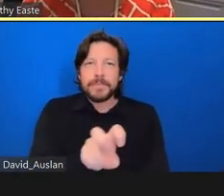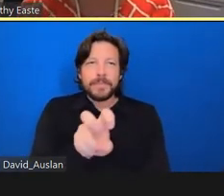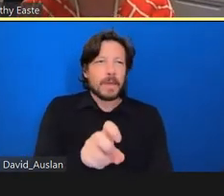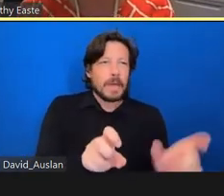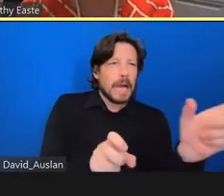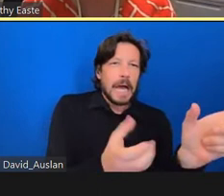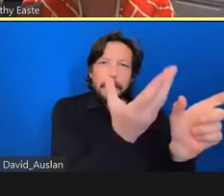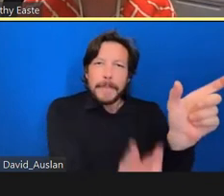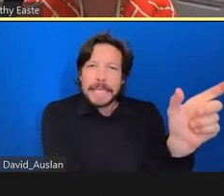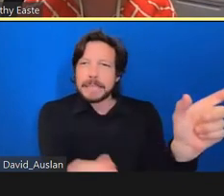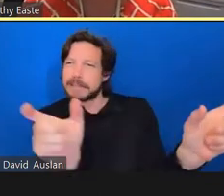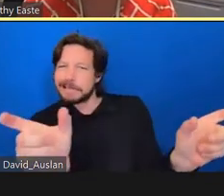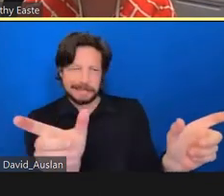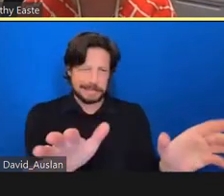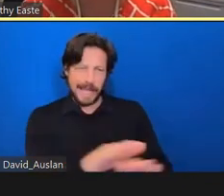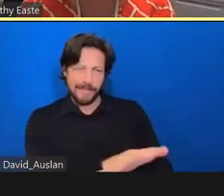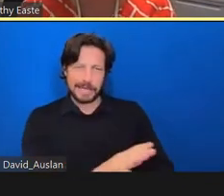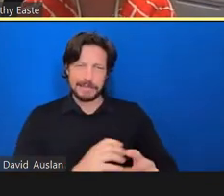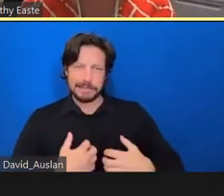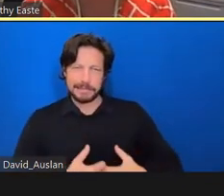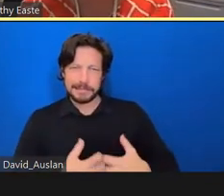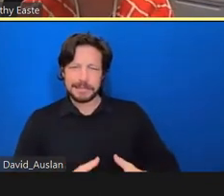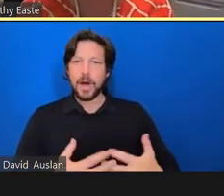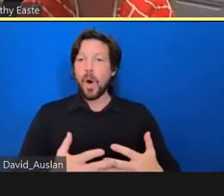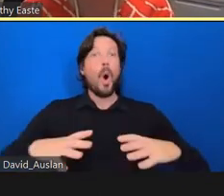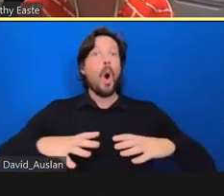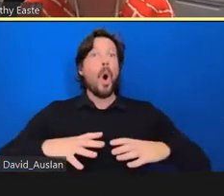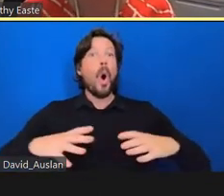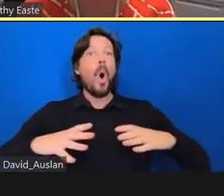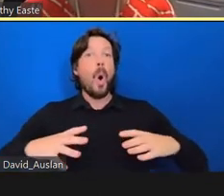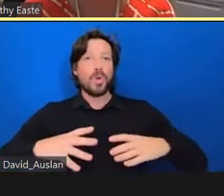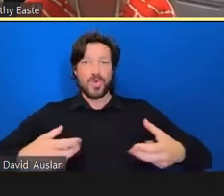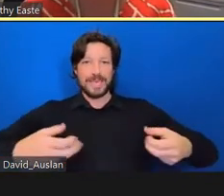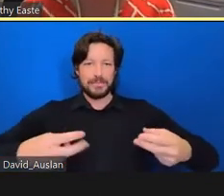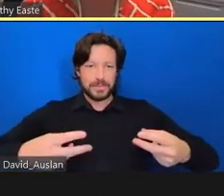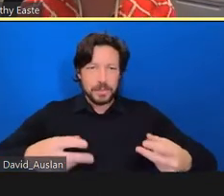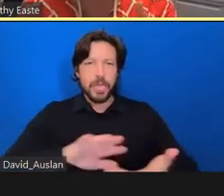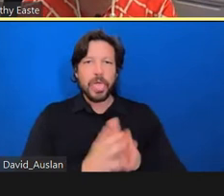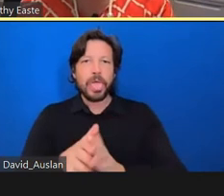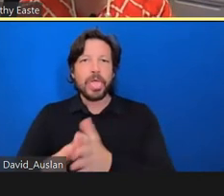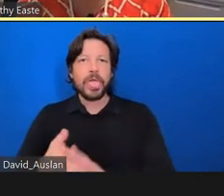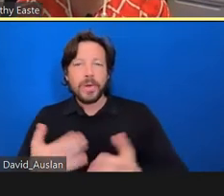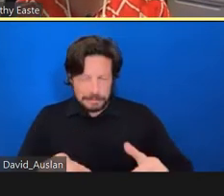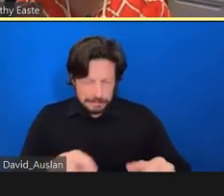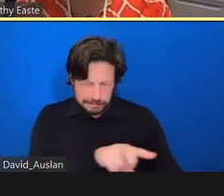blanks, to make sense of auto caption that are not correct. I can go home at the end of the day,